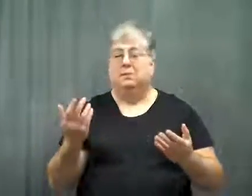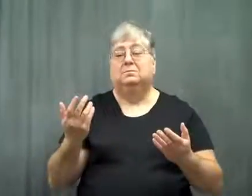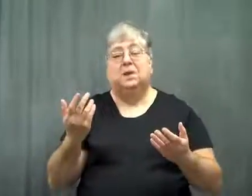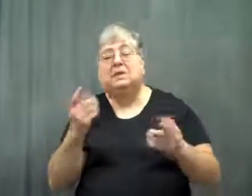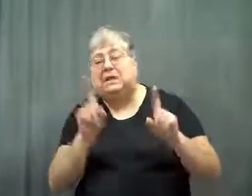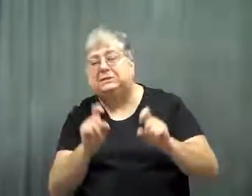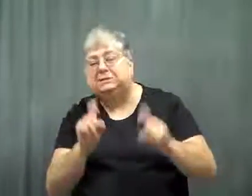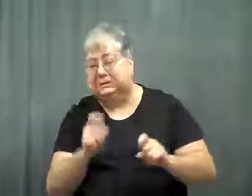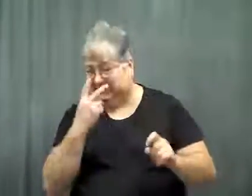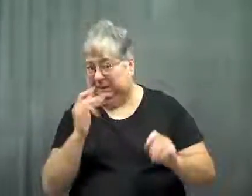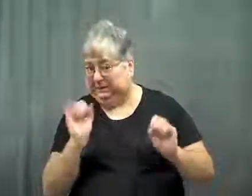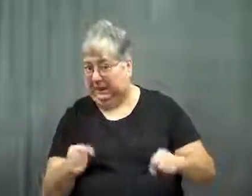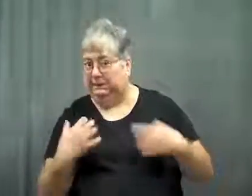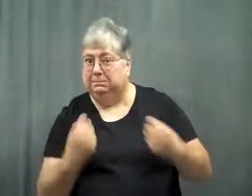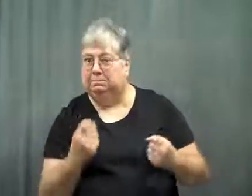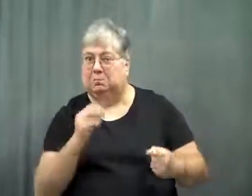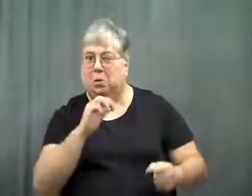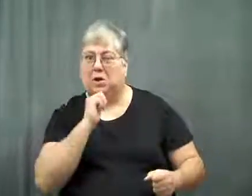They wanted to test and see if they could be cured.